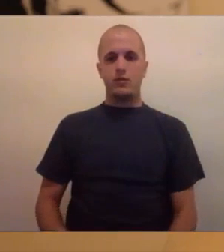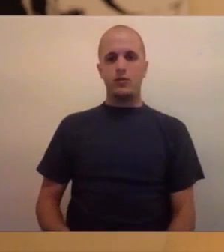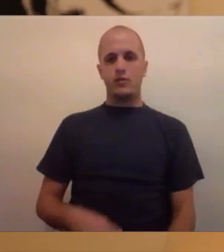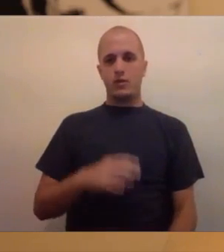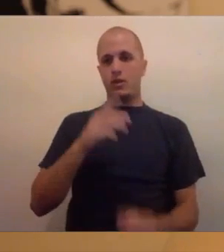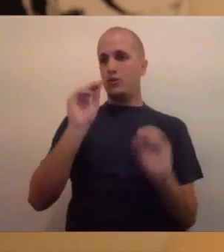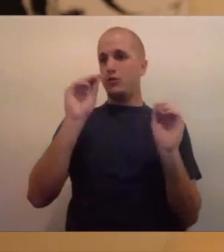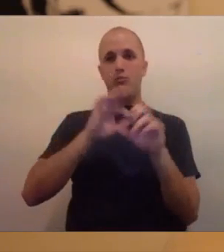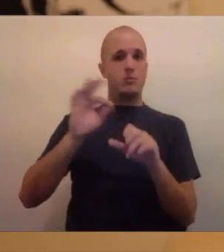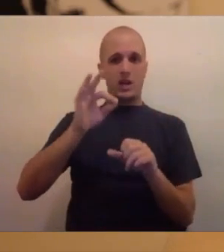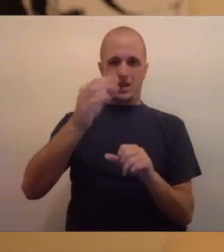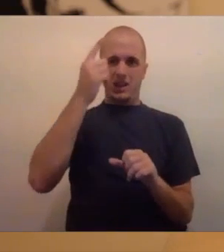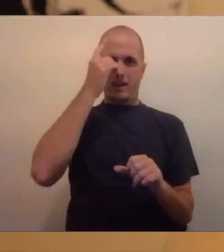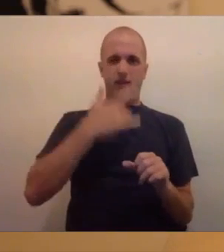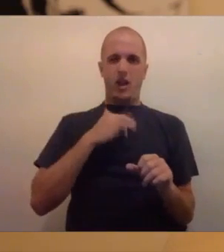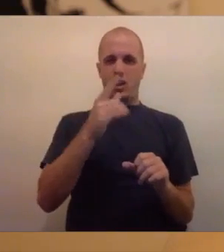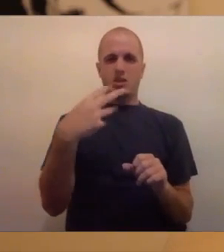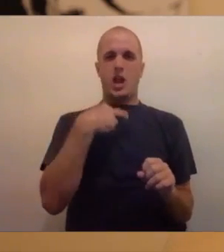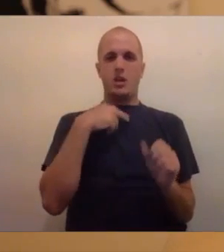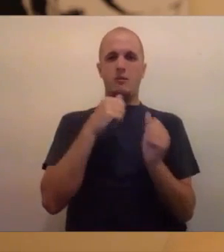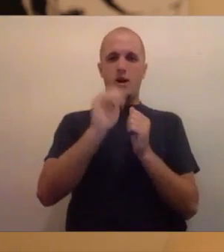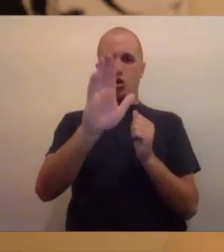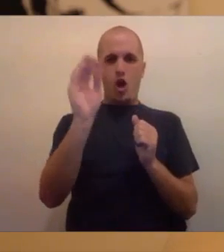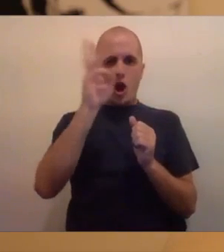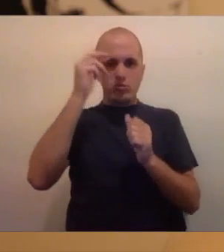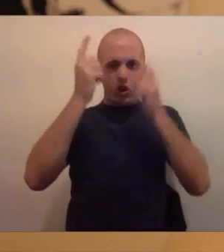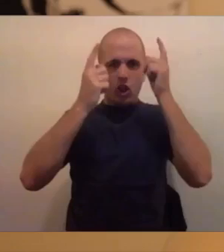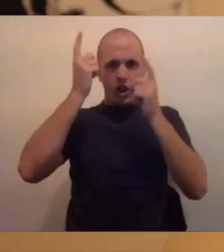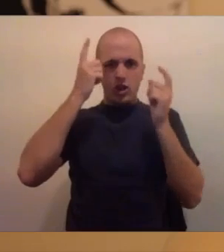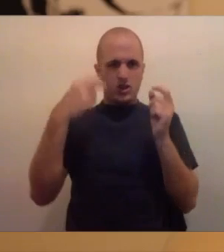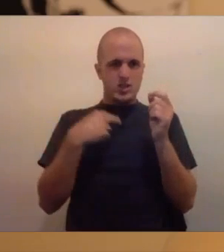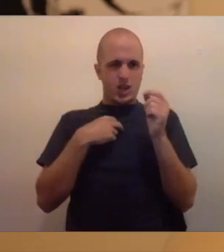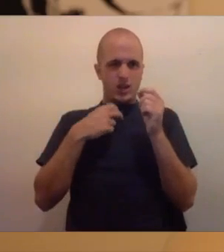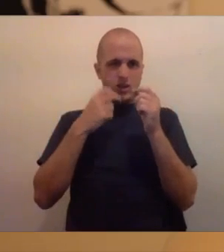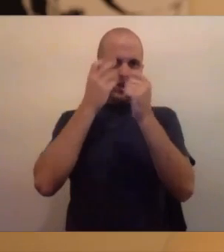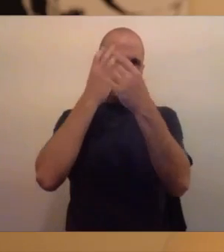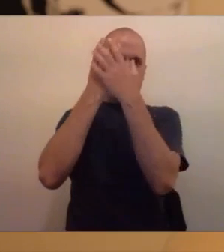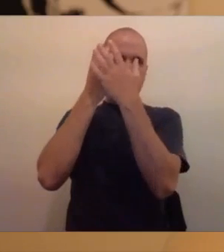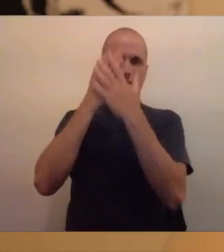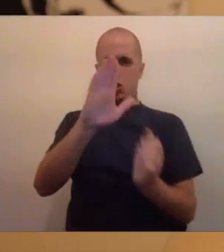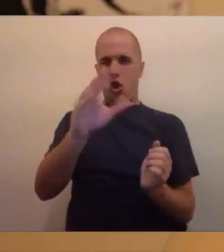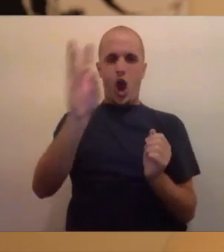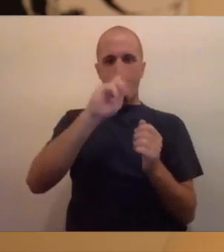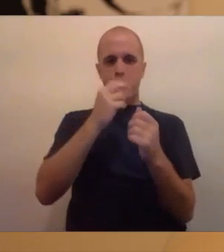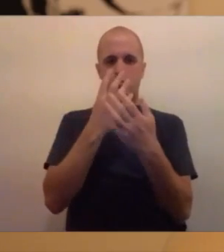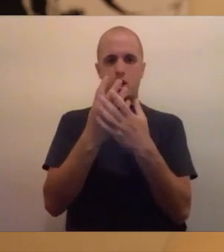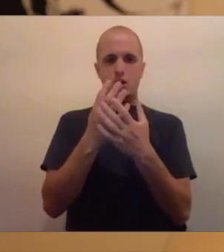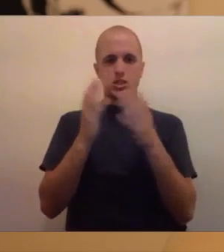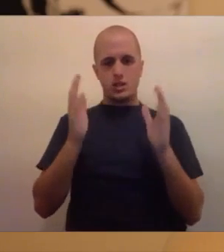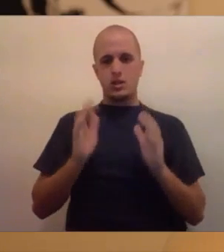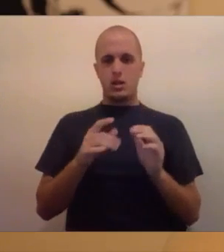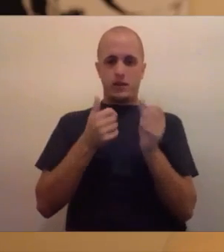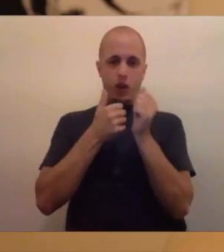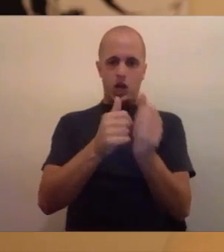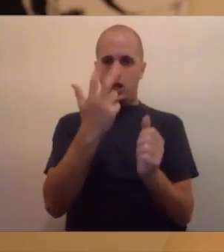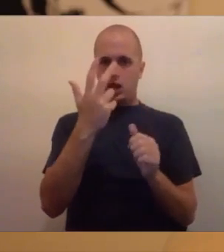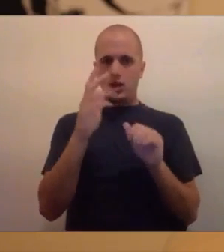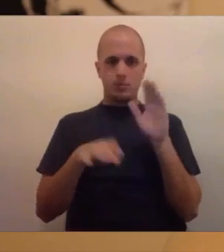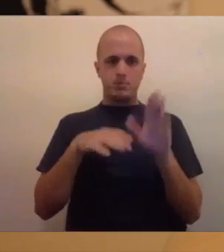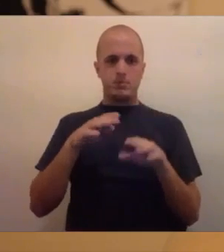this mind, trapped into these thoughts, like you're a prisoner. But, after following spirituality,